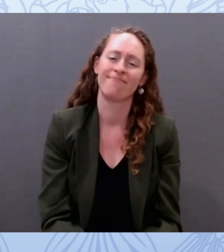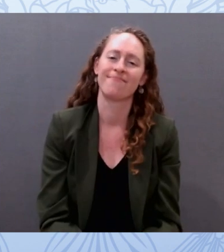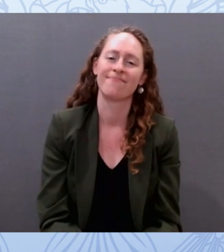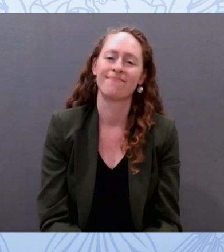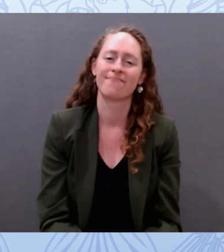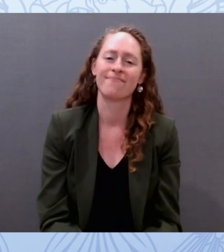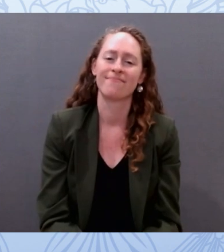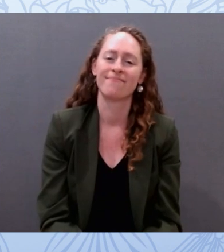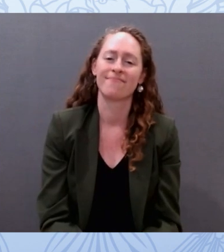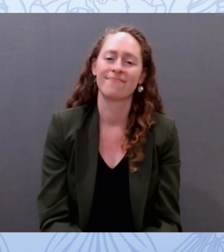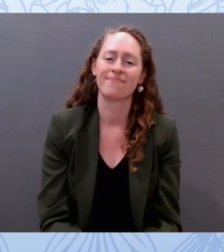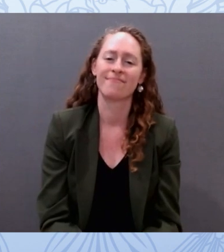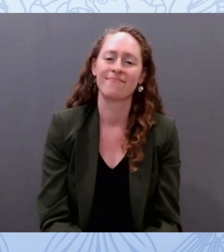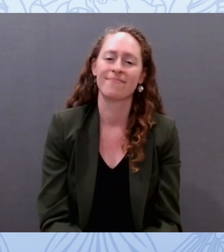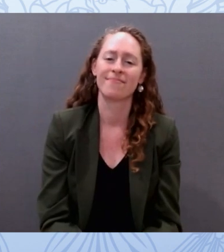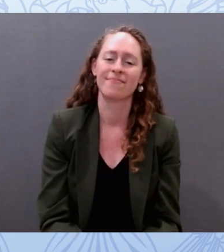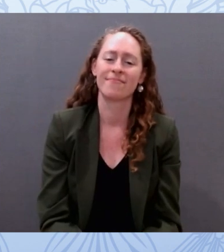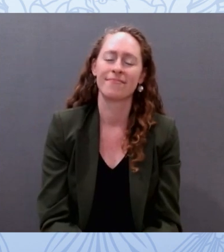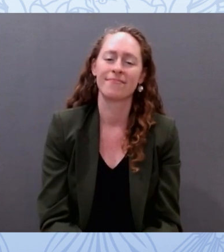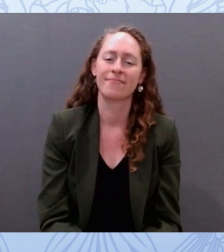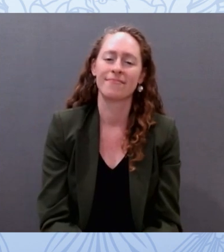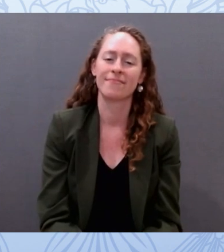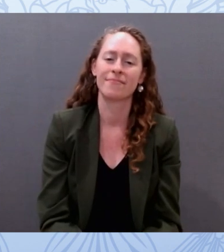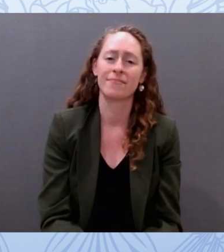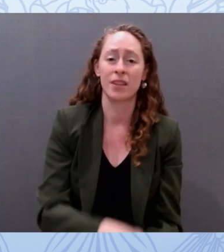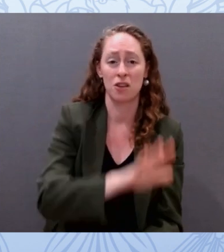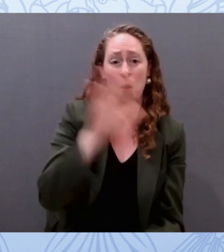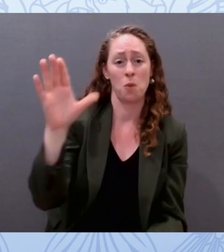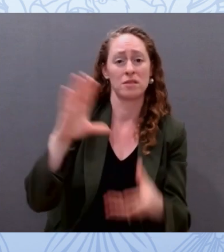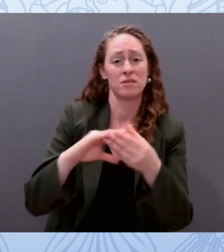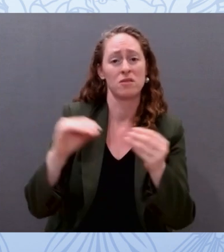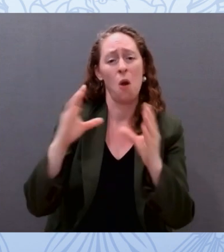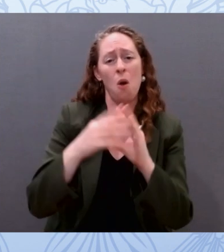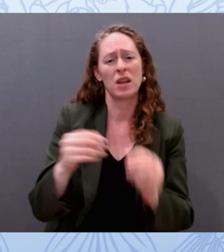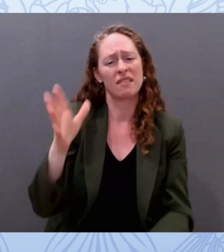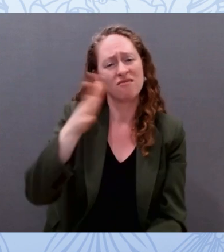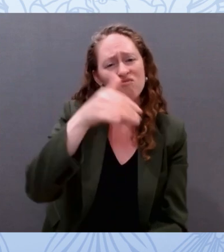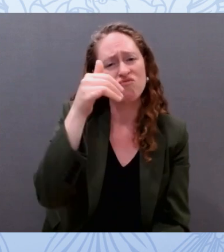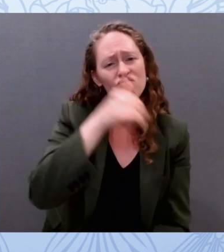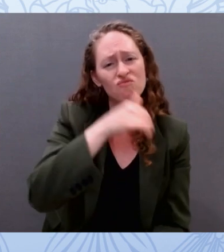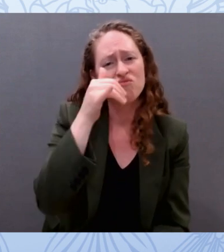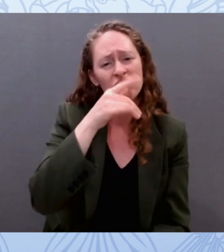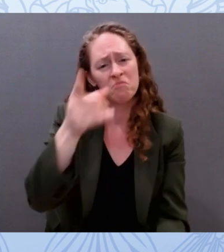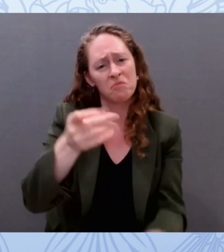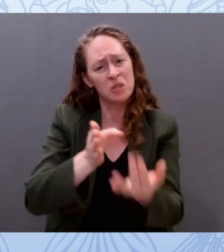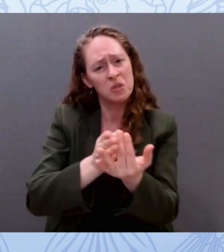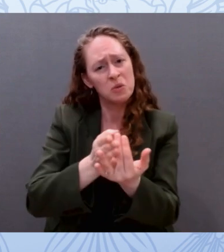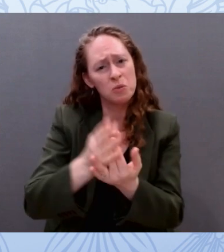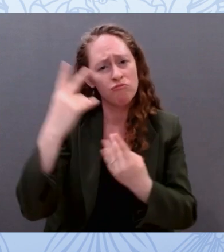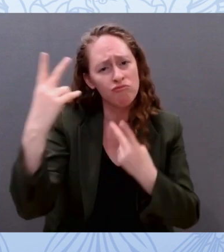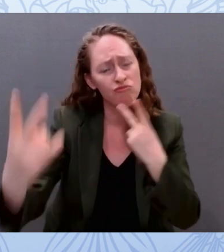and resilience are so inspiring. They're the journey that brought you here today.